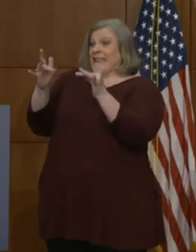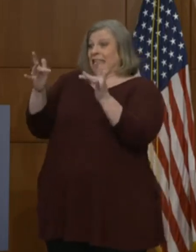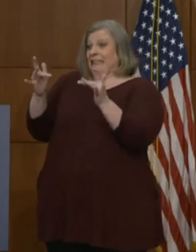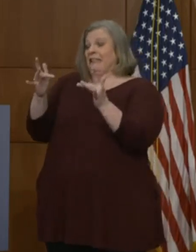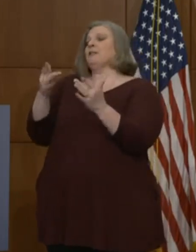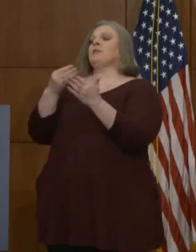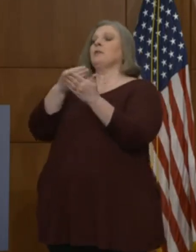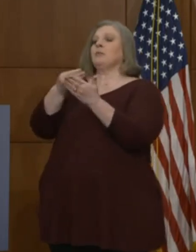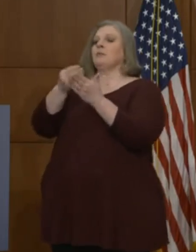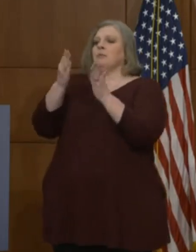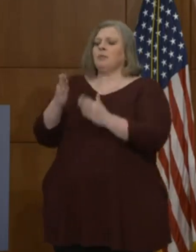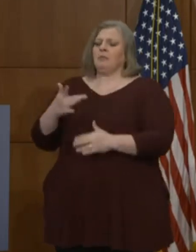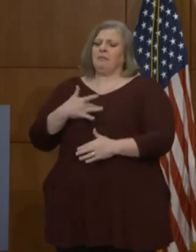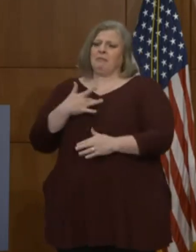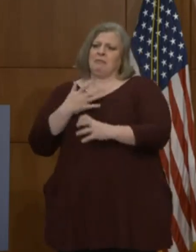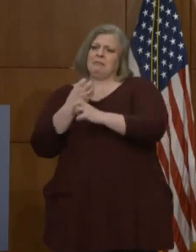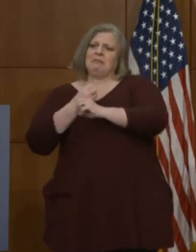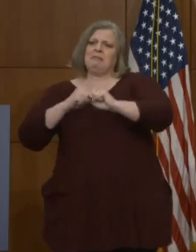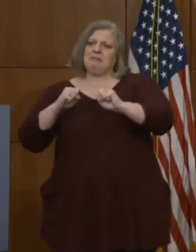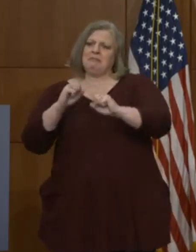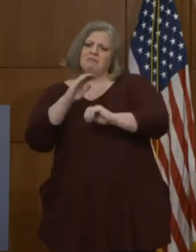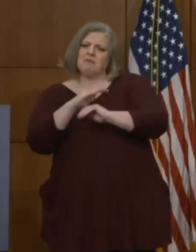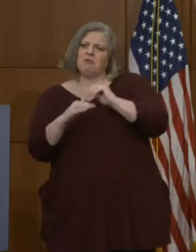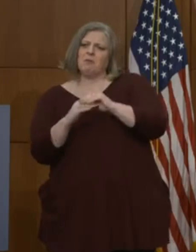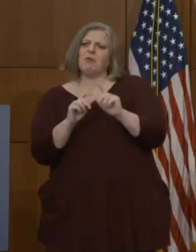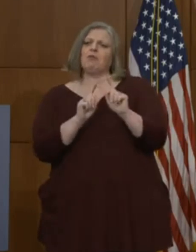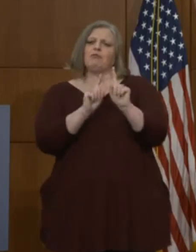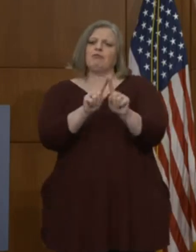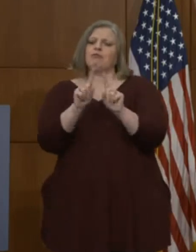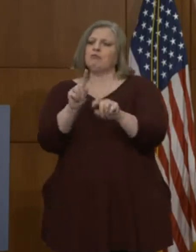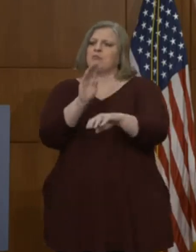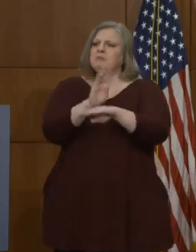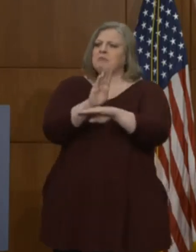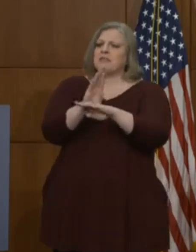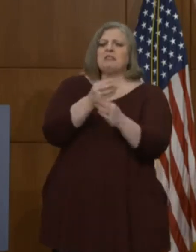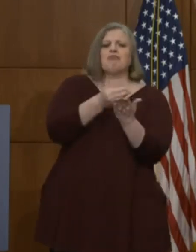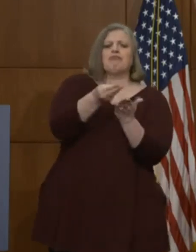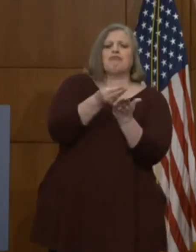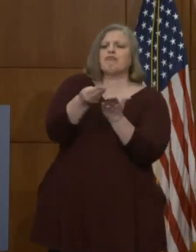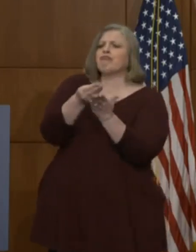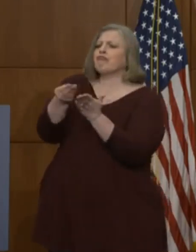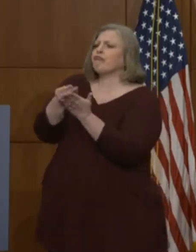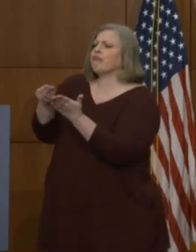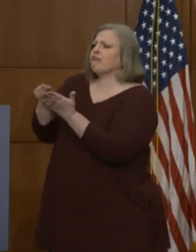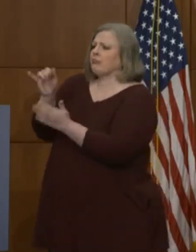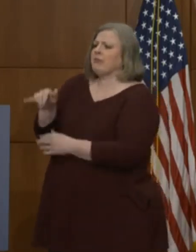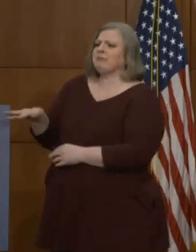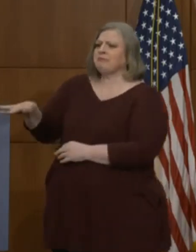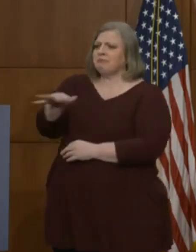WILL BE ABLE TO FEEL SAFE AND COMFORTABLE RETURNING TO COMFORTABLE RETURNING TO BUSINESSES. REMEMBER VIRGINIA BUSINESSES. REMEMBER VIRGINIA STARTED OFF STRONG BEFORE THIS